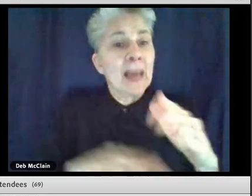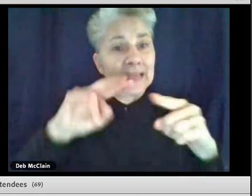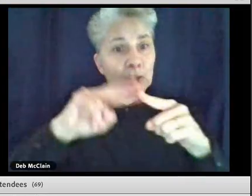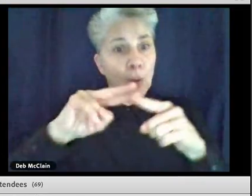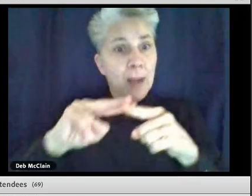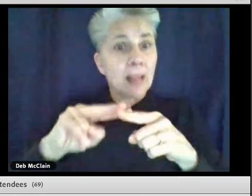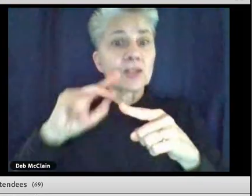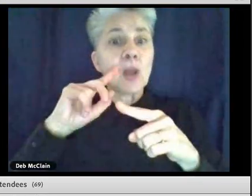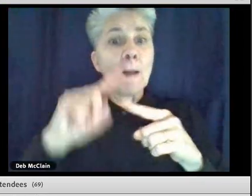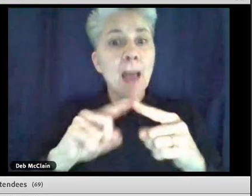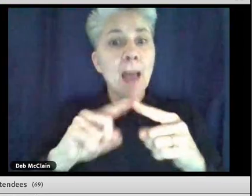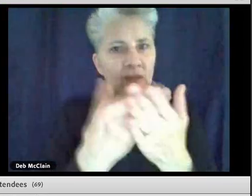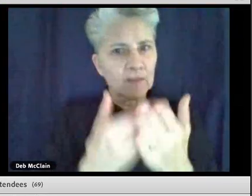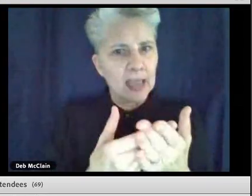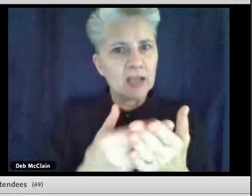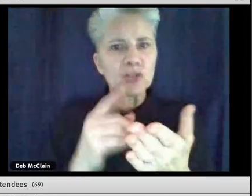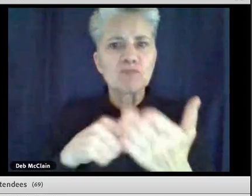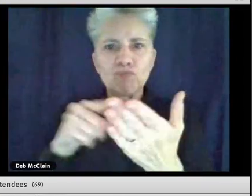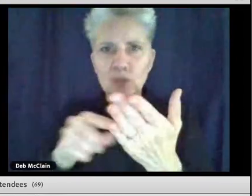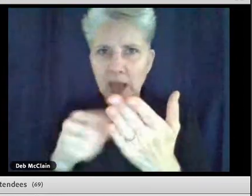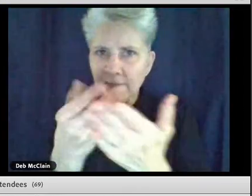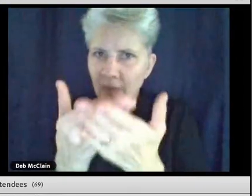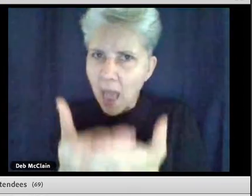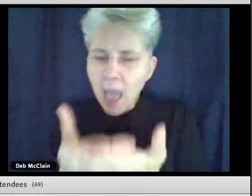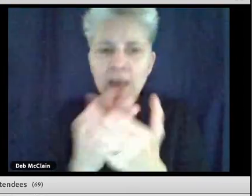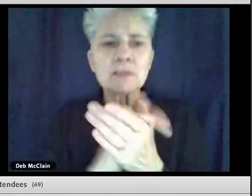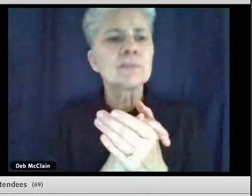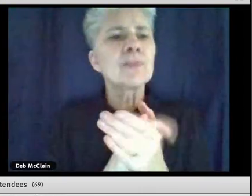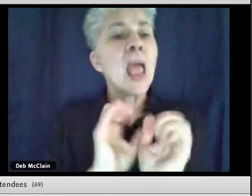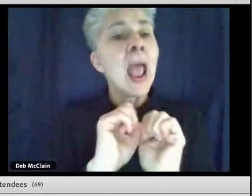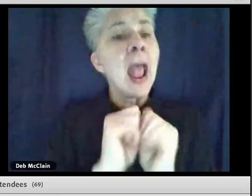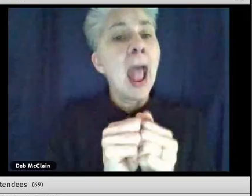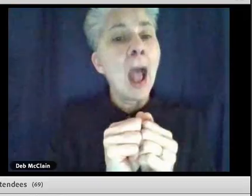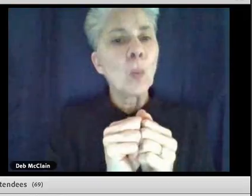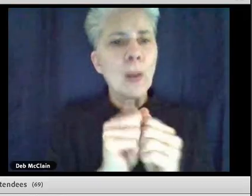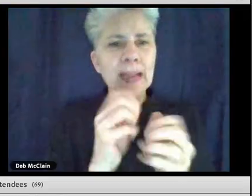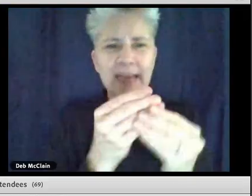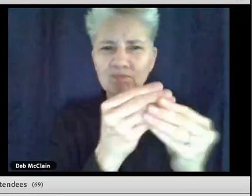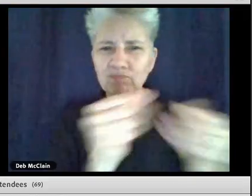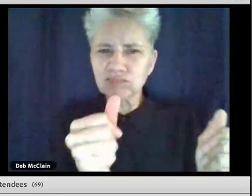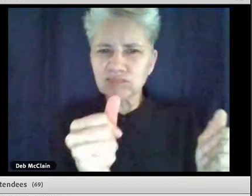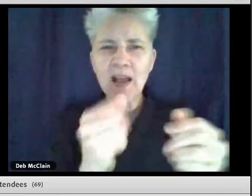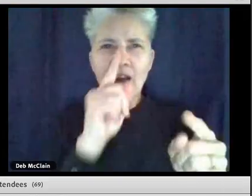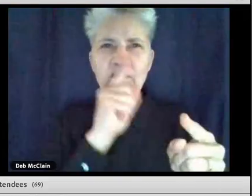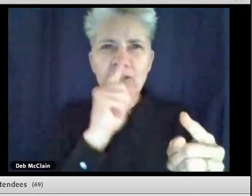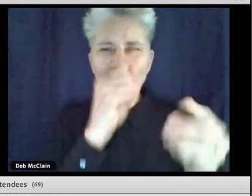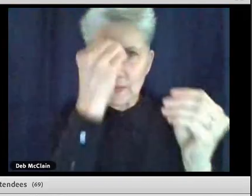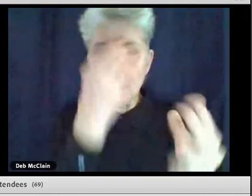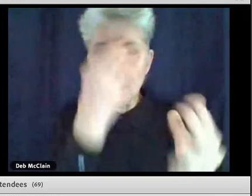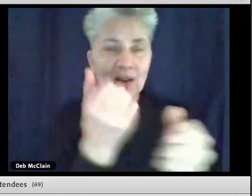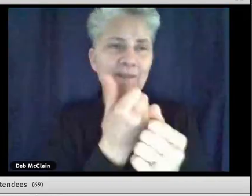and fact-checking, how we can debunk this false information because not everything is automated, right?